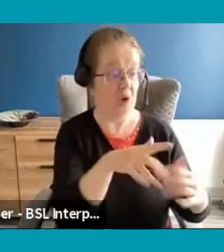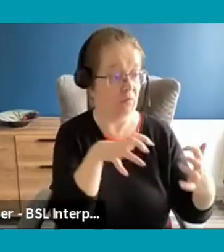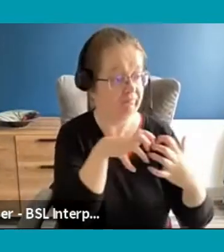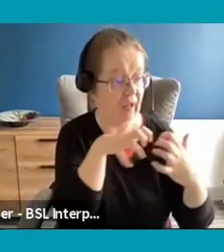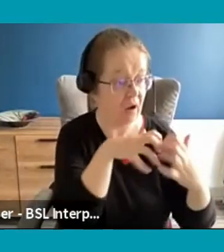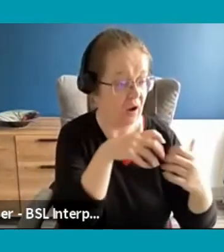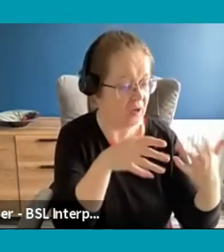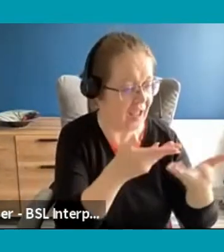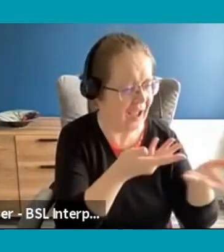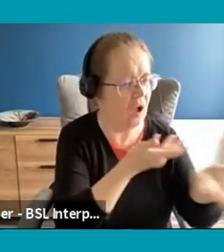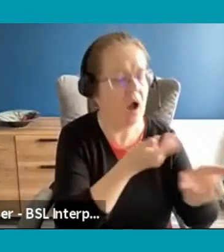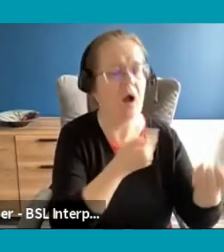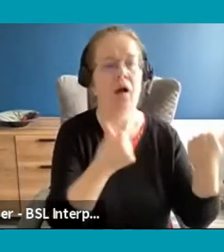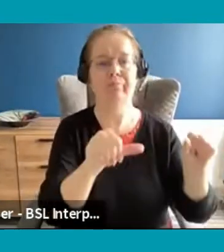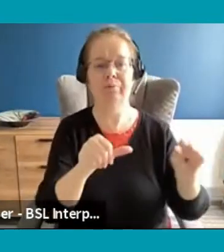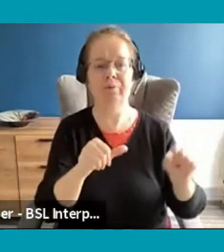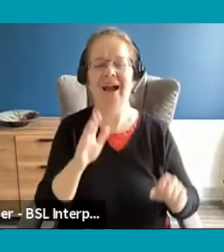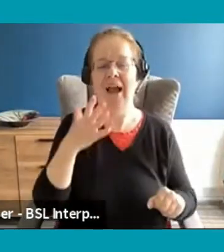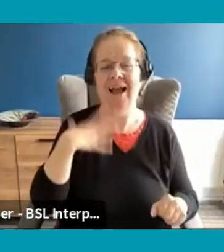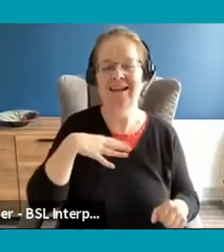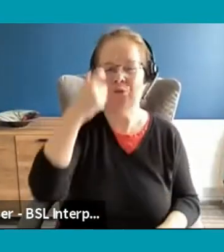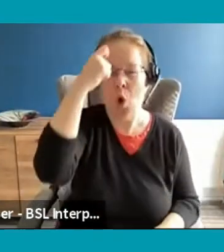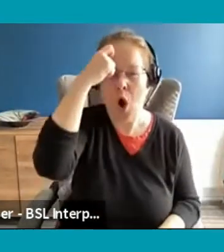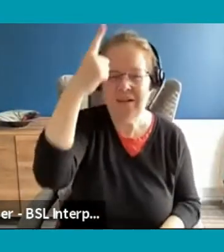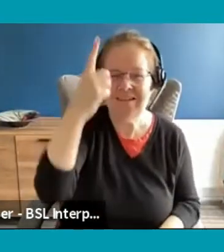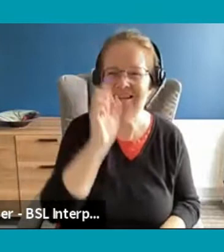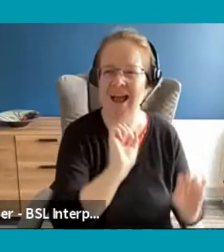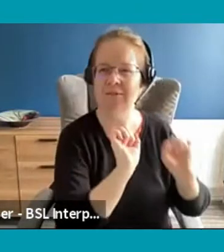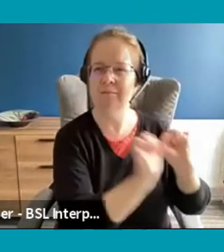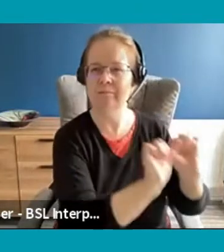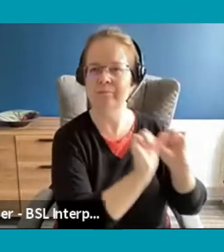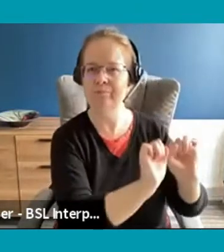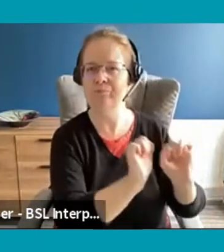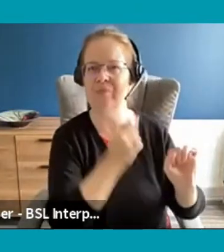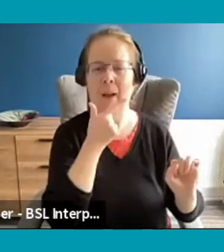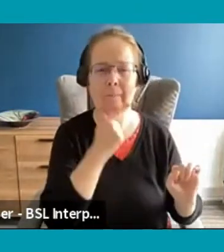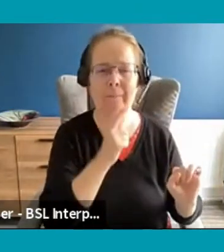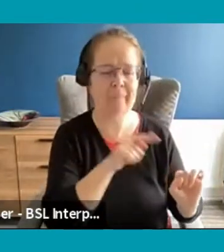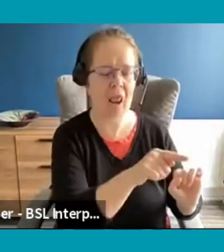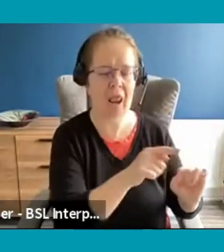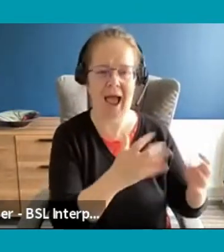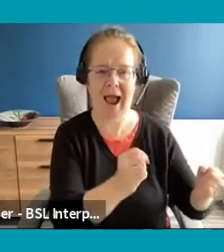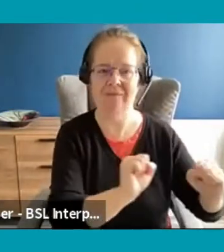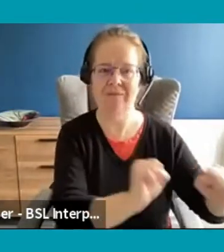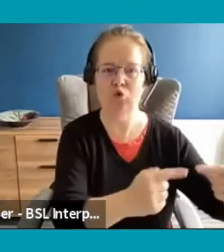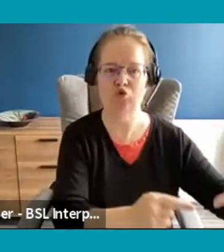it's about understanding peoples. Challenges and then seeing how we can